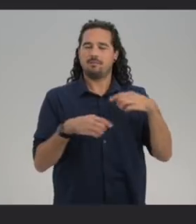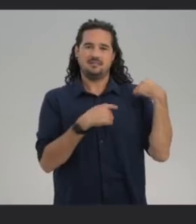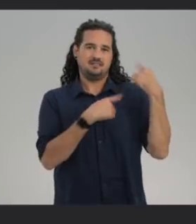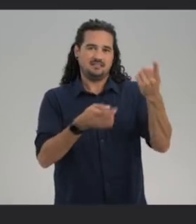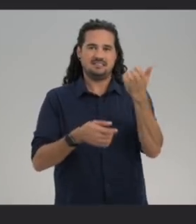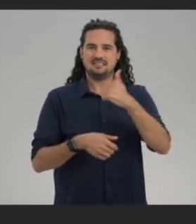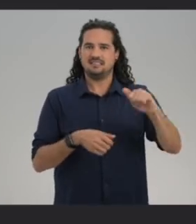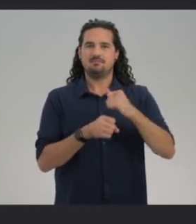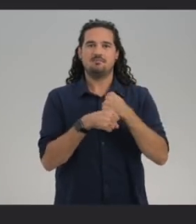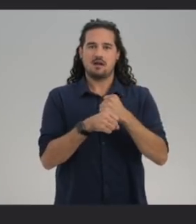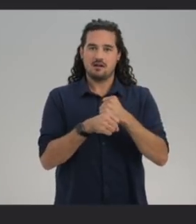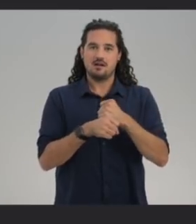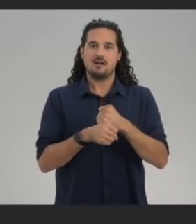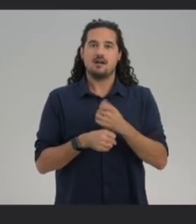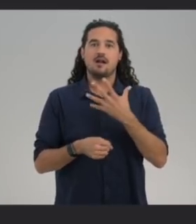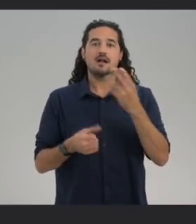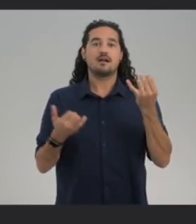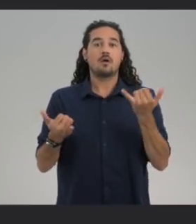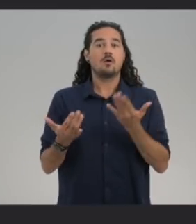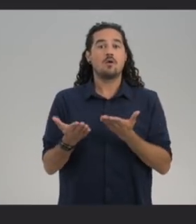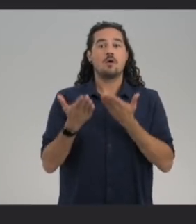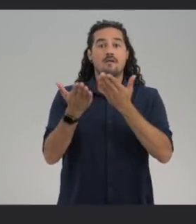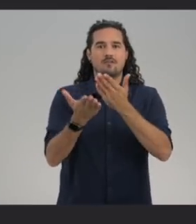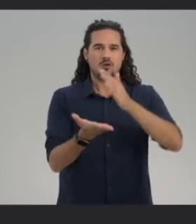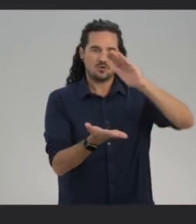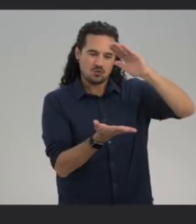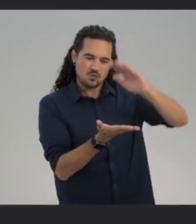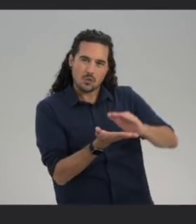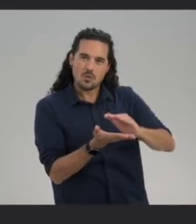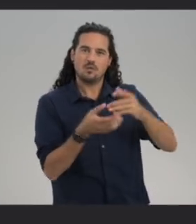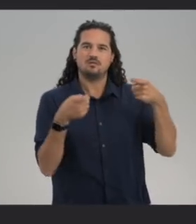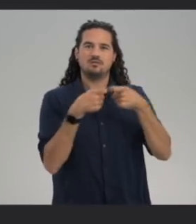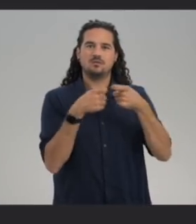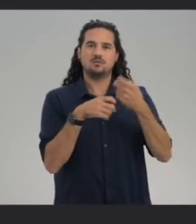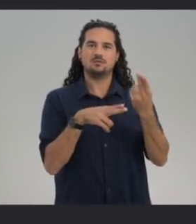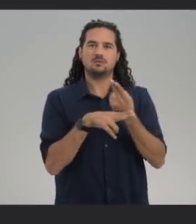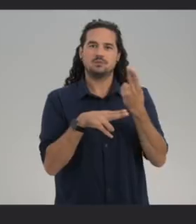And more importantly, it delivers this performance at the lowest possible power.